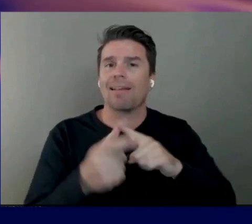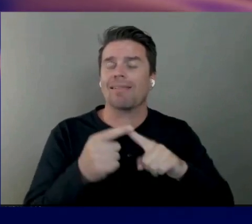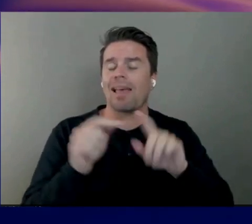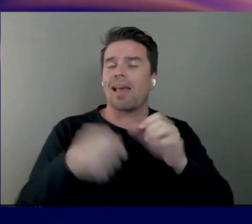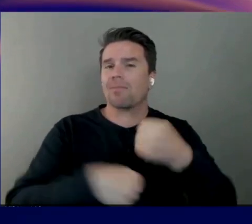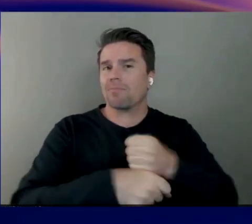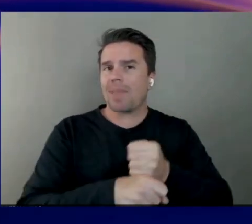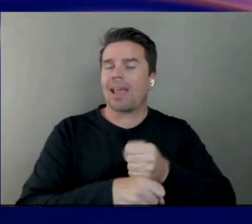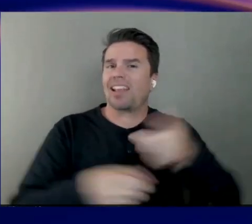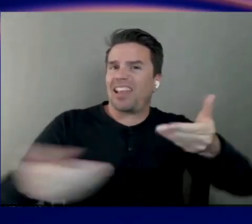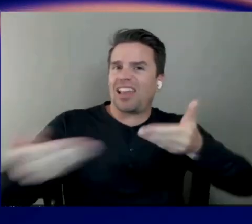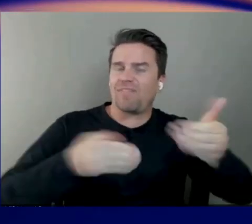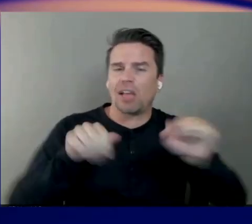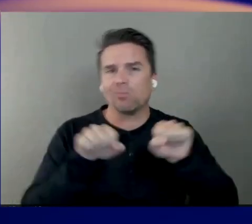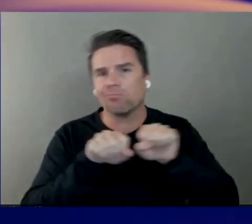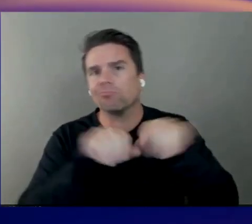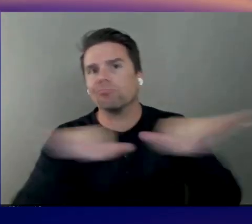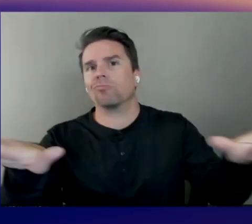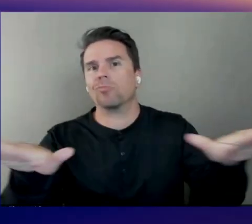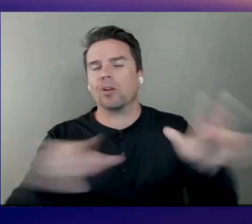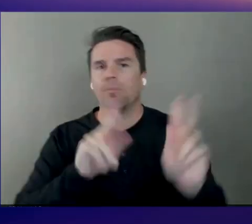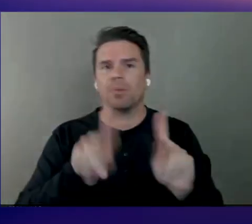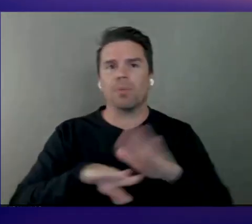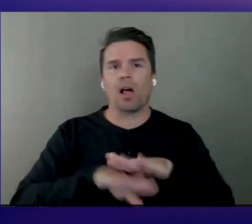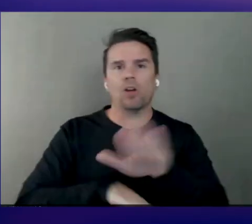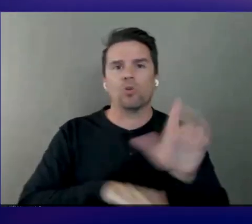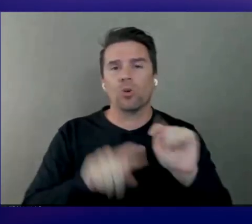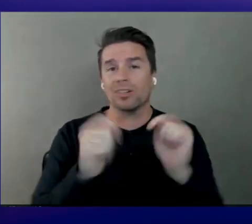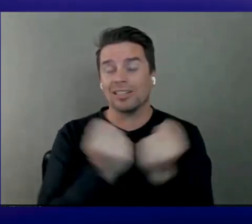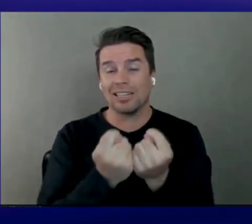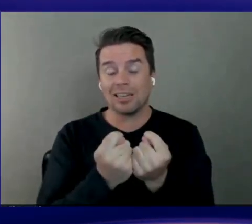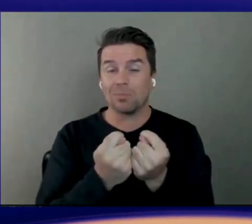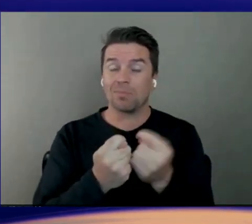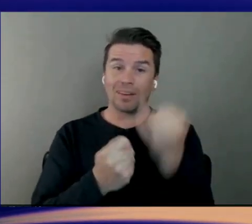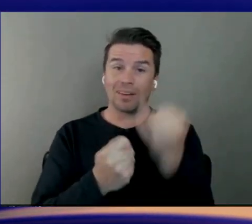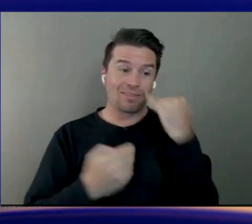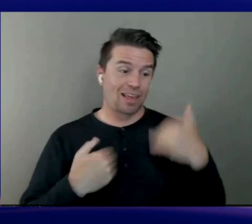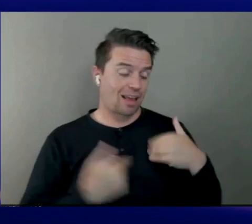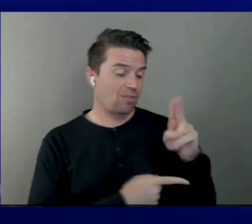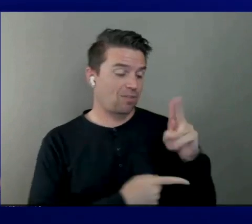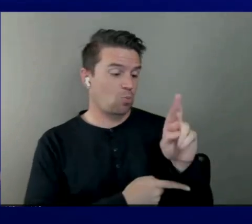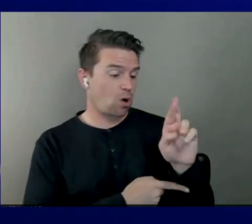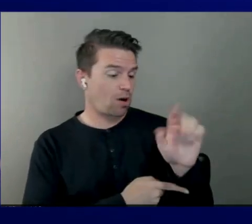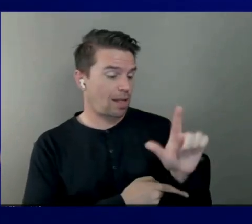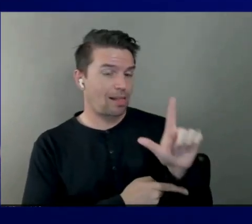So anyone with that URL can then submit to that leaderboard. You define when it starts and stops and the rules.